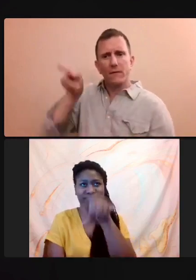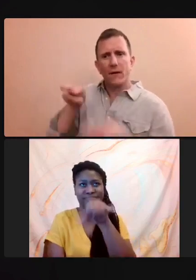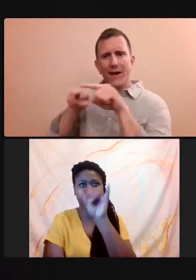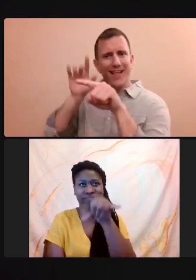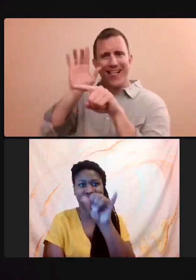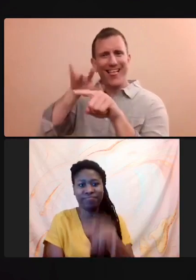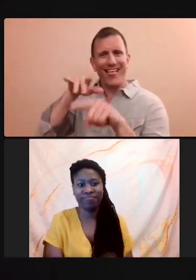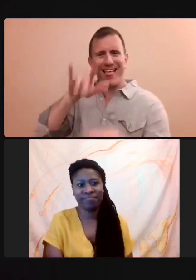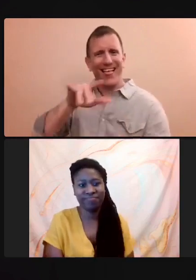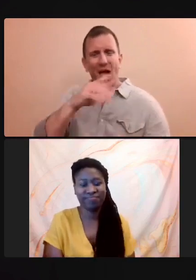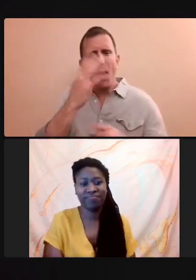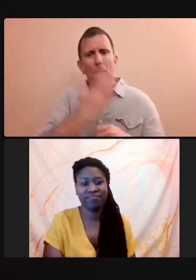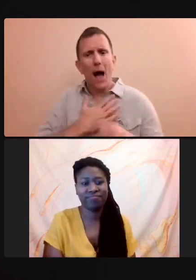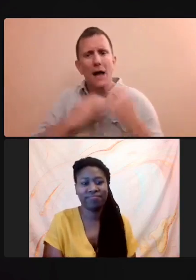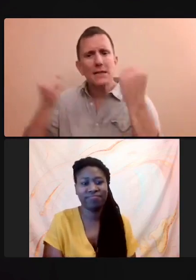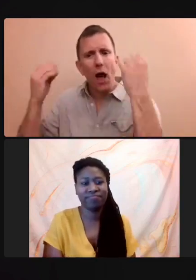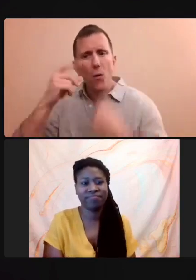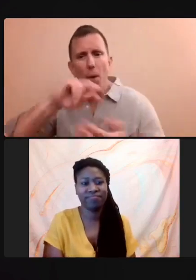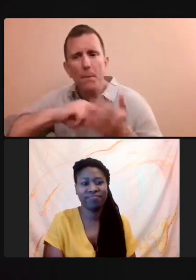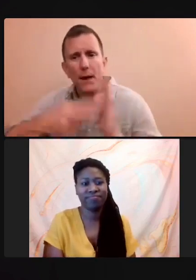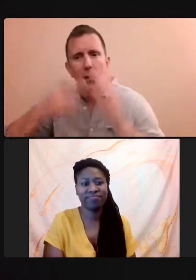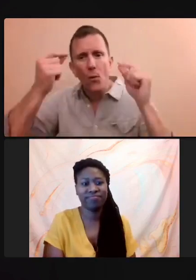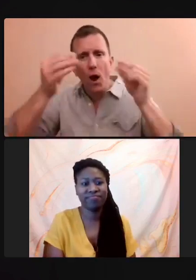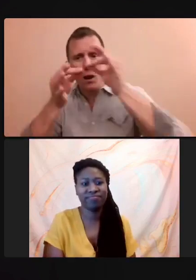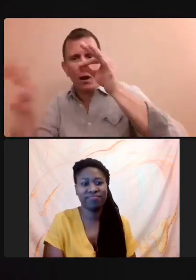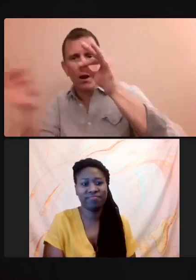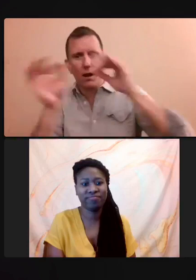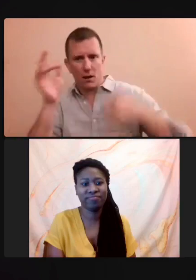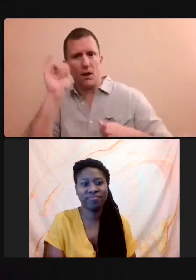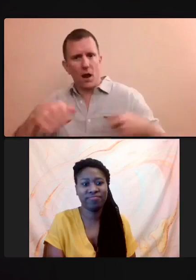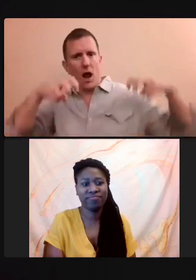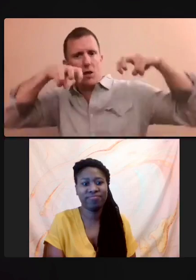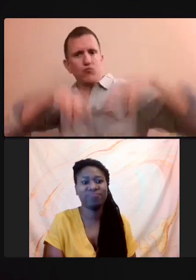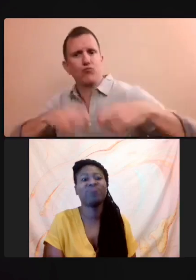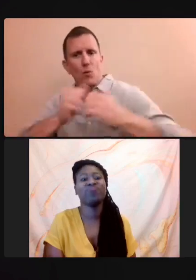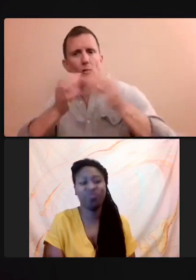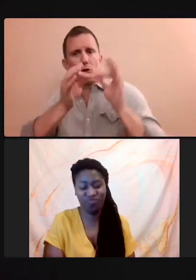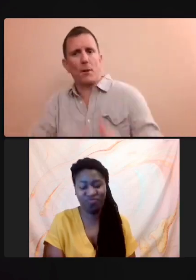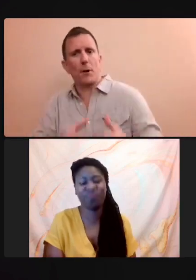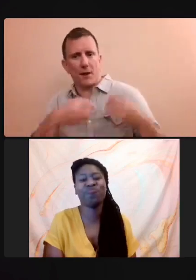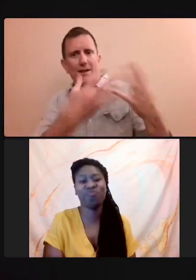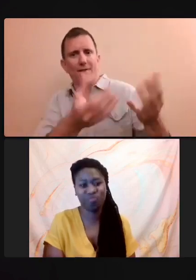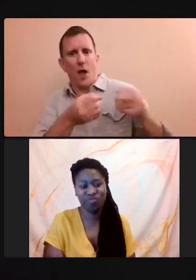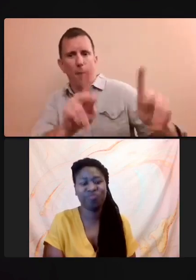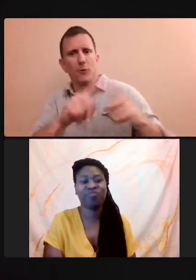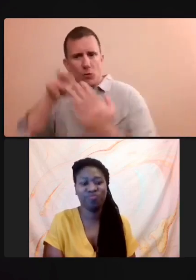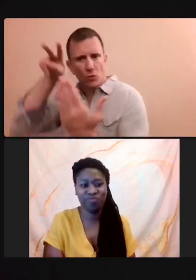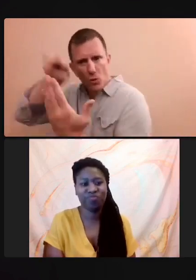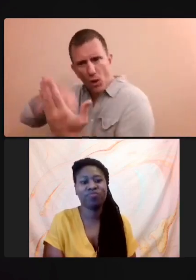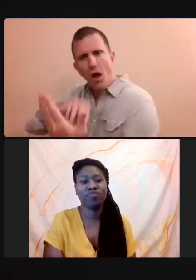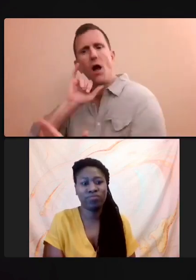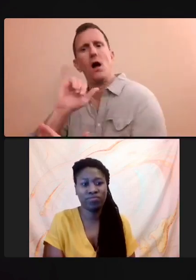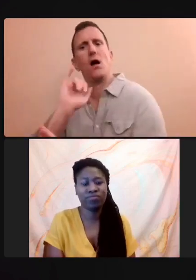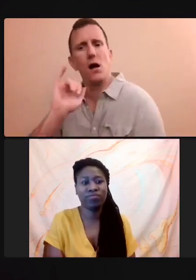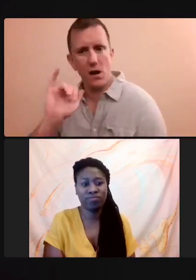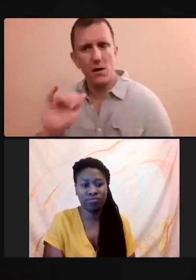where maybe or like you talked about family reunion. You know, there's a lot of hearing people, their extended family,